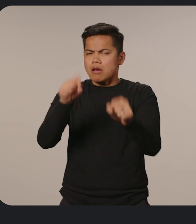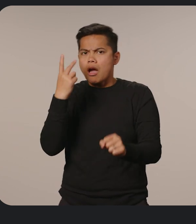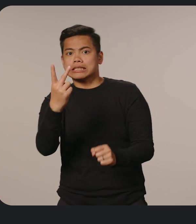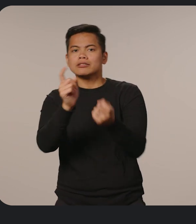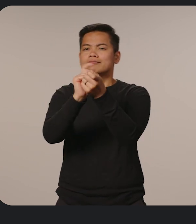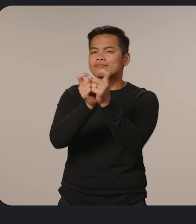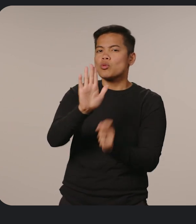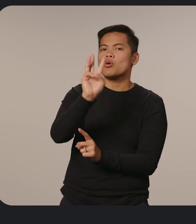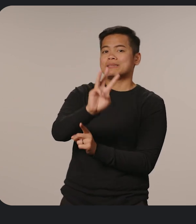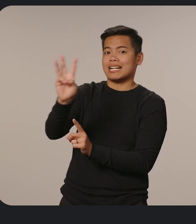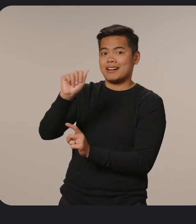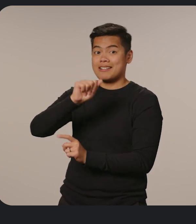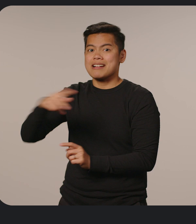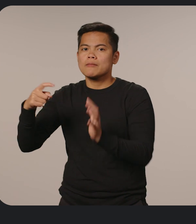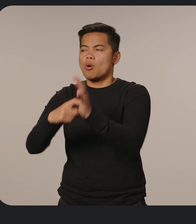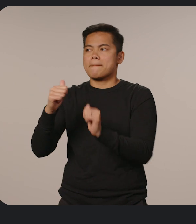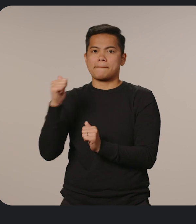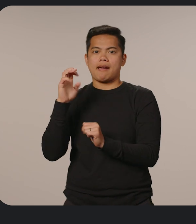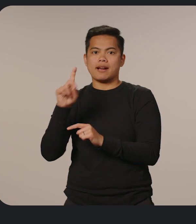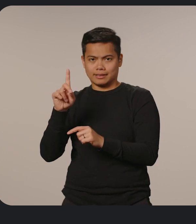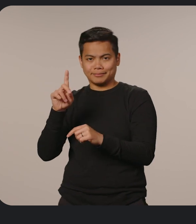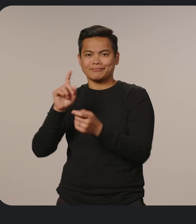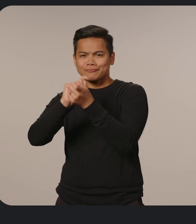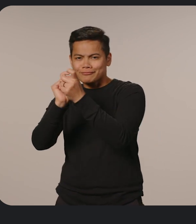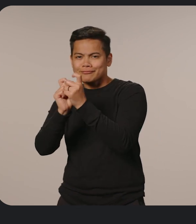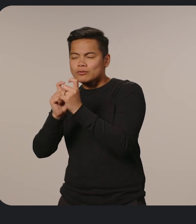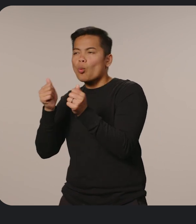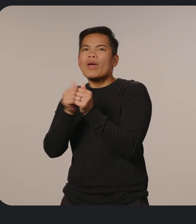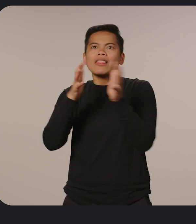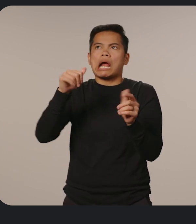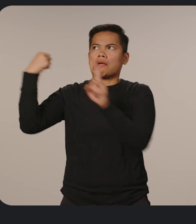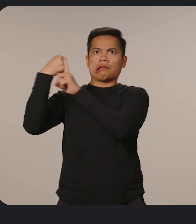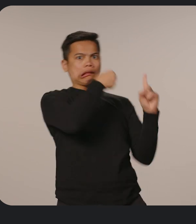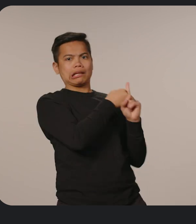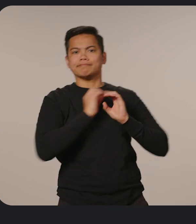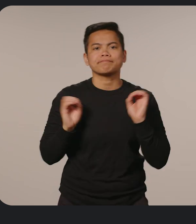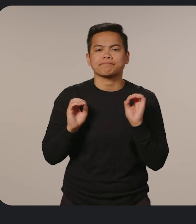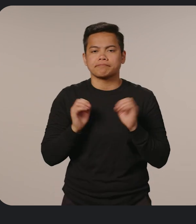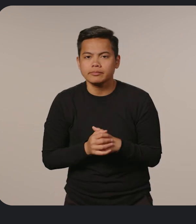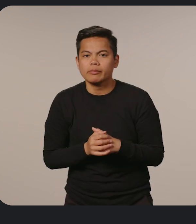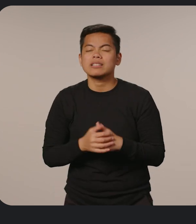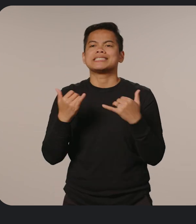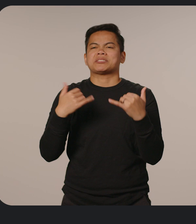your web application that requires back-end changes without affecting other environments